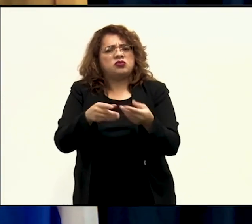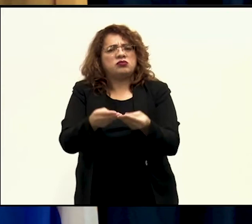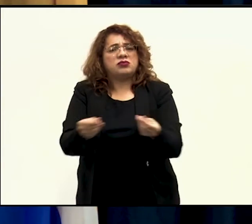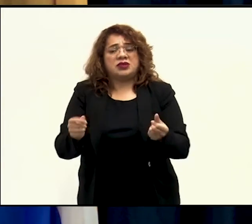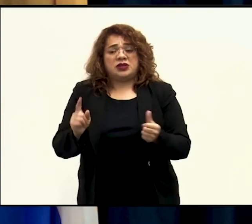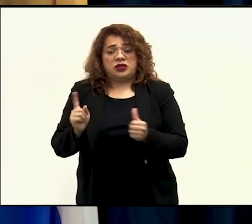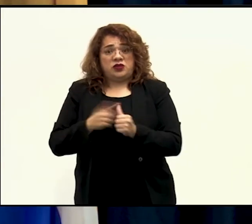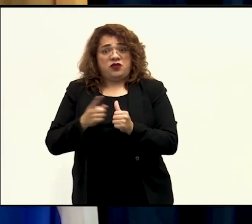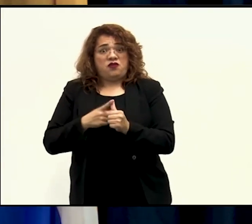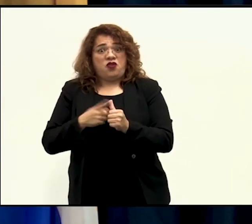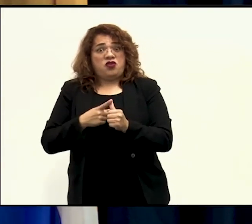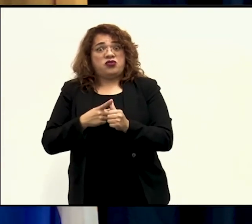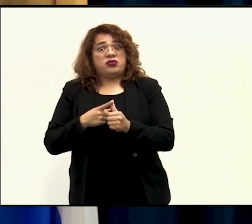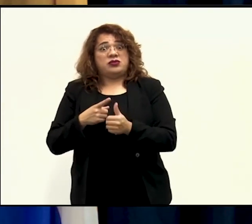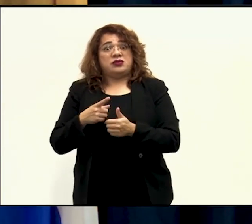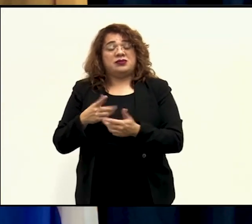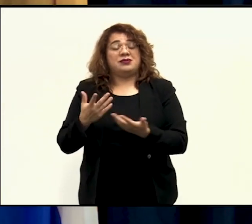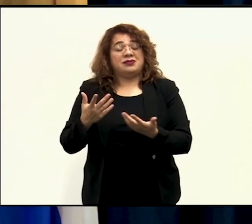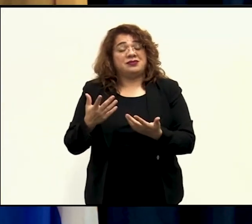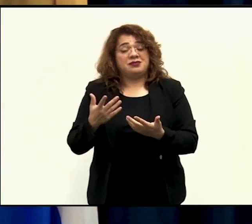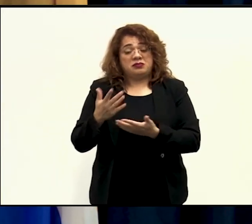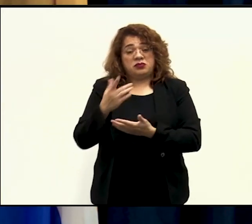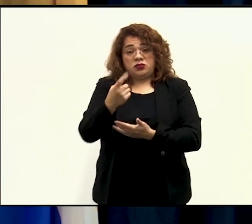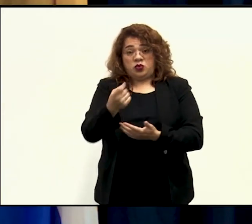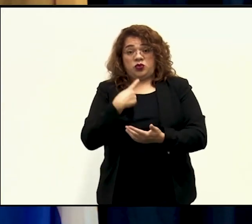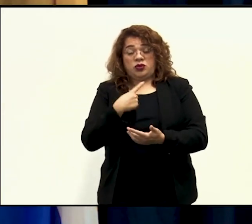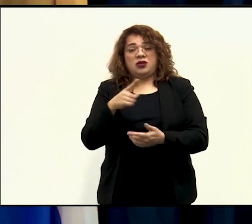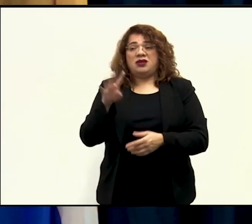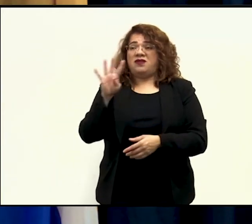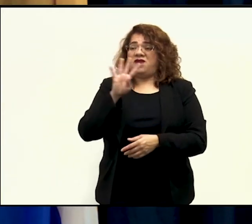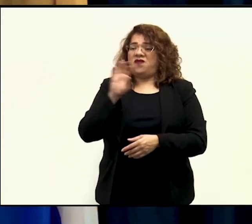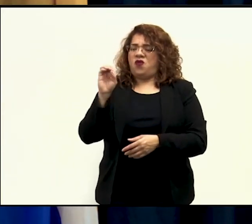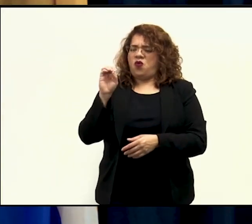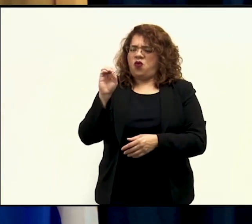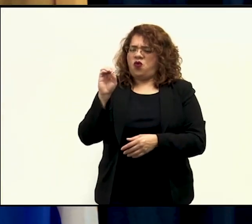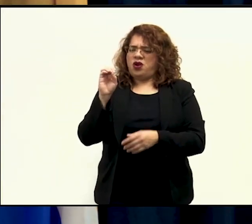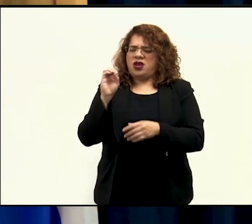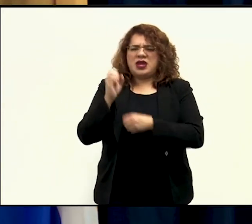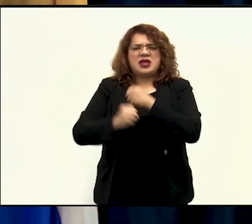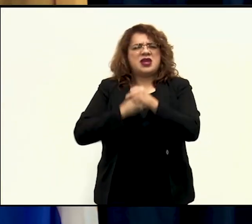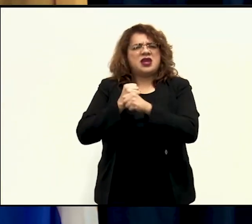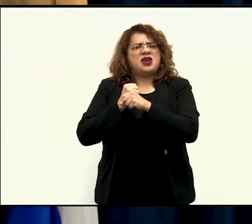I think the city's been trying to get the Queen Mary right for forty plus years.